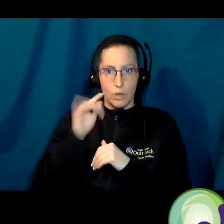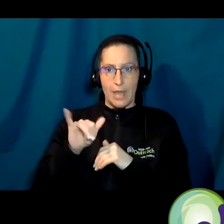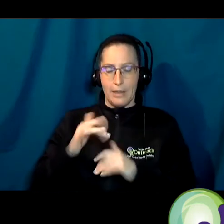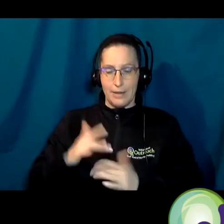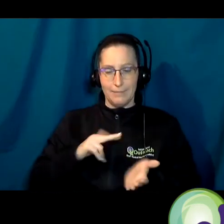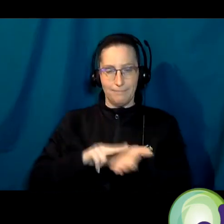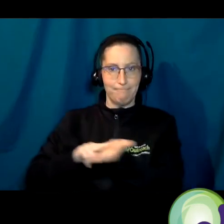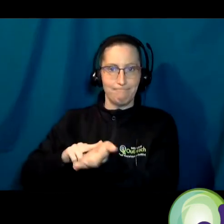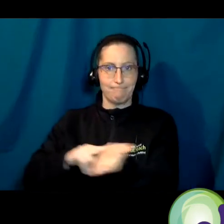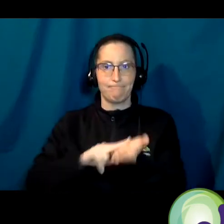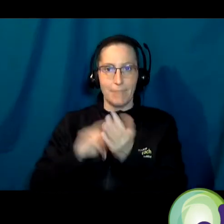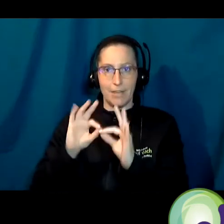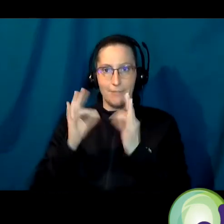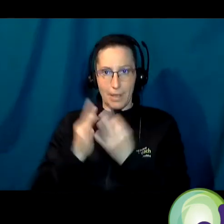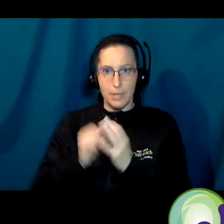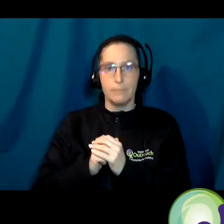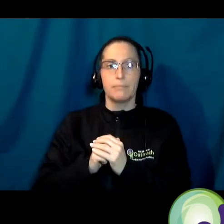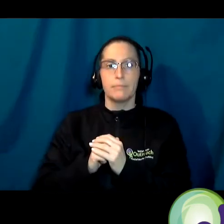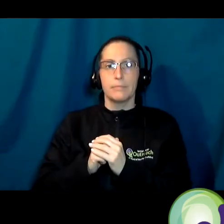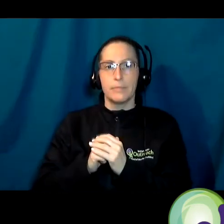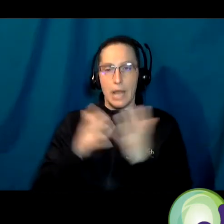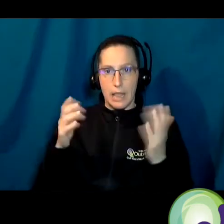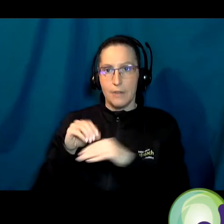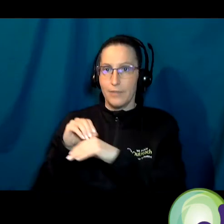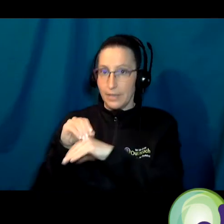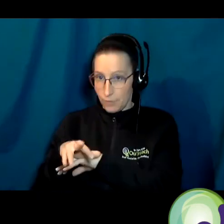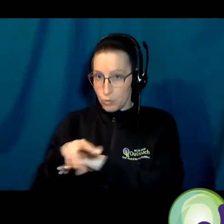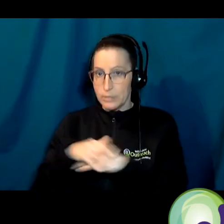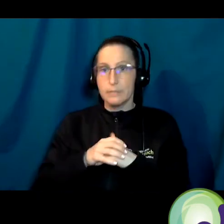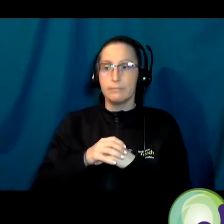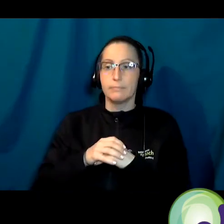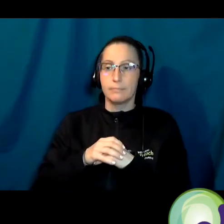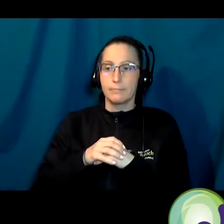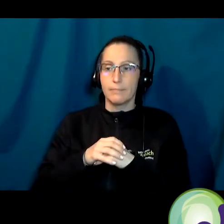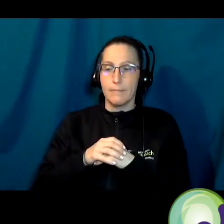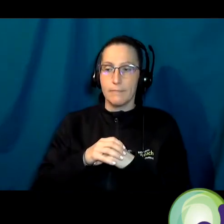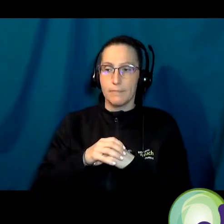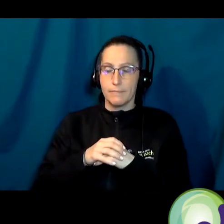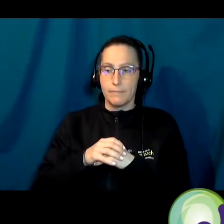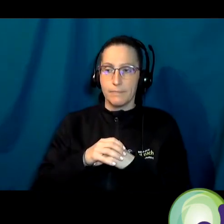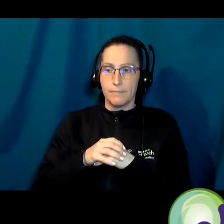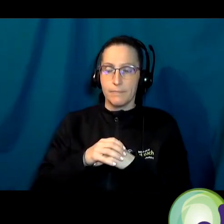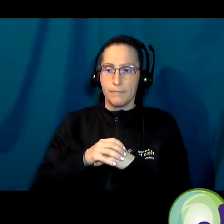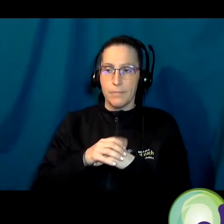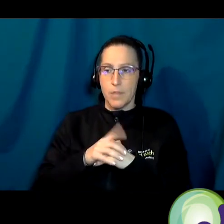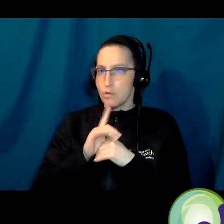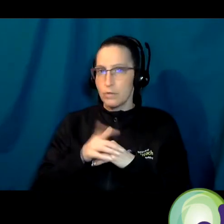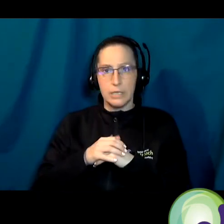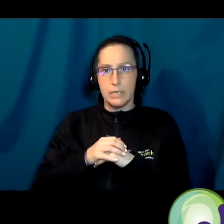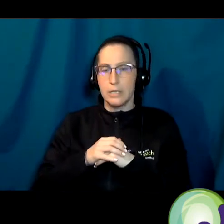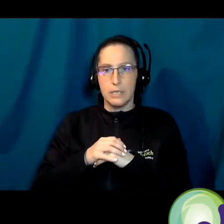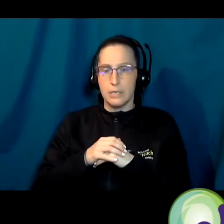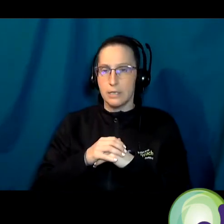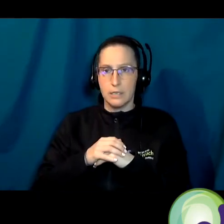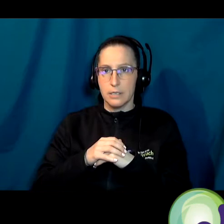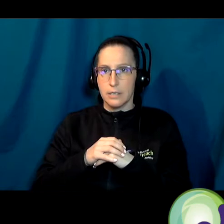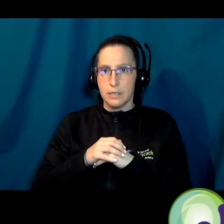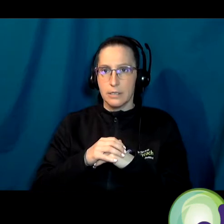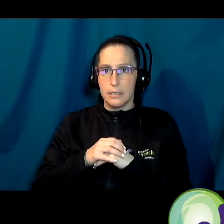There's a lot of influence as such. Really, it's just a matter of finding a respectful workplace